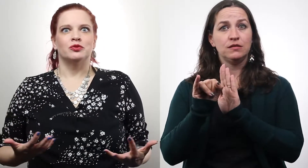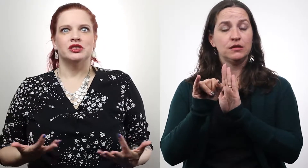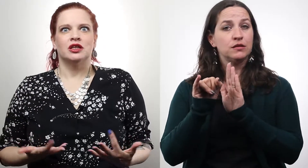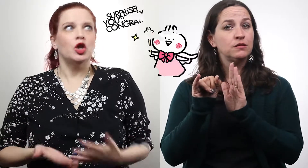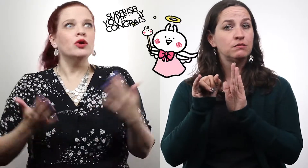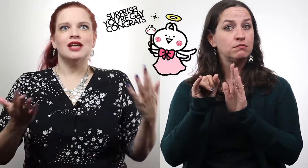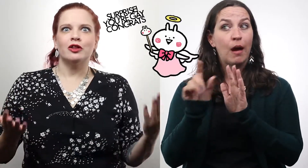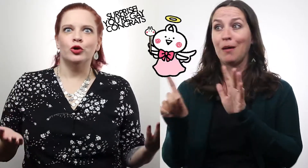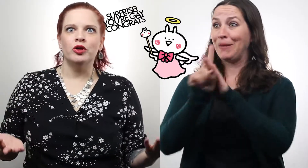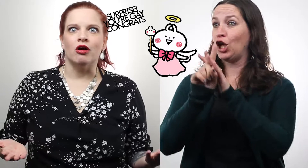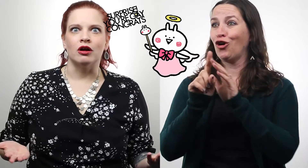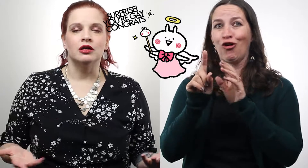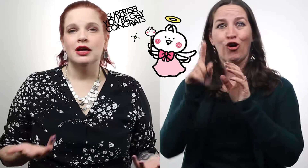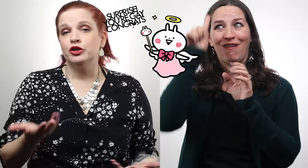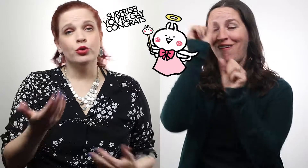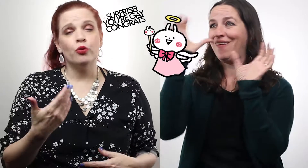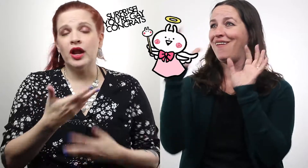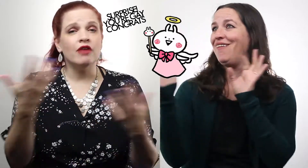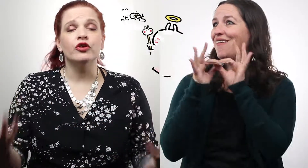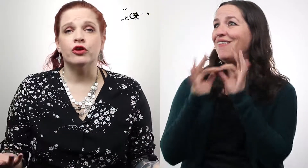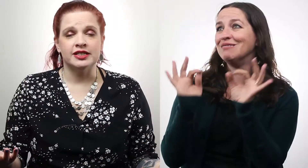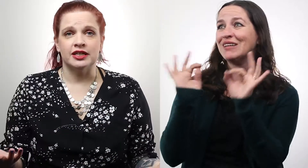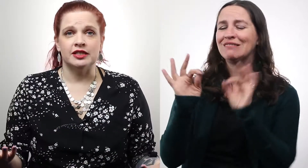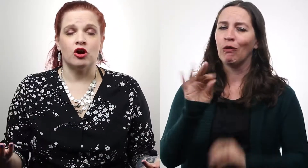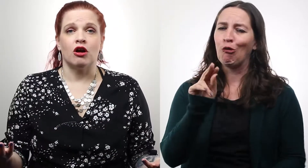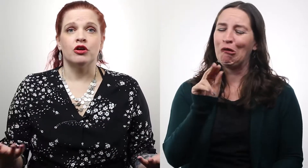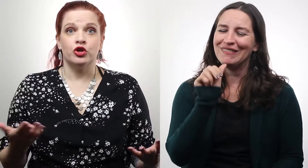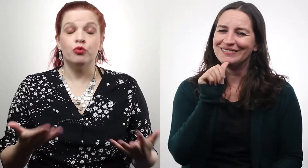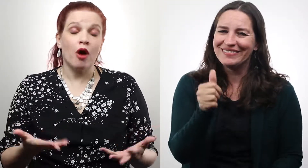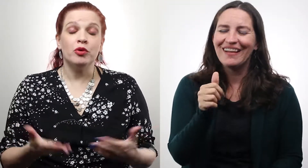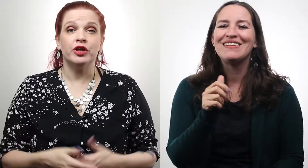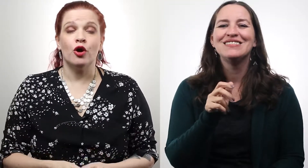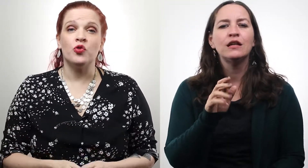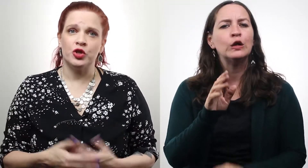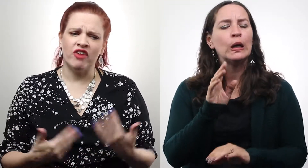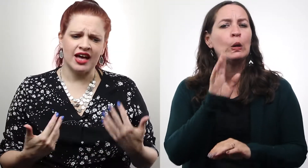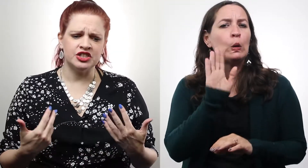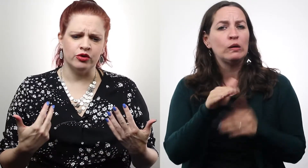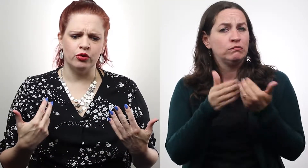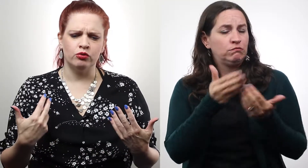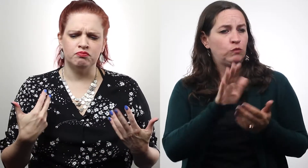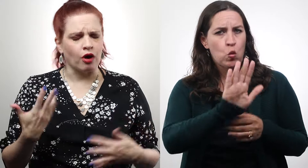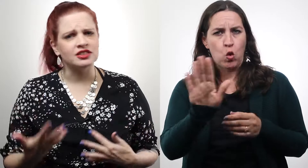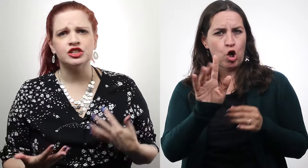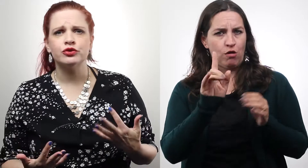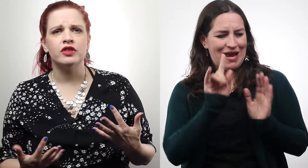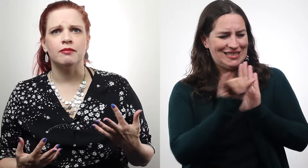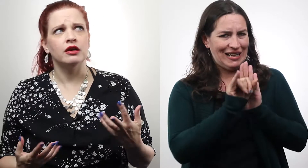and we suddenly know exactly who we are. You, whatever your identities are, you probably know that you've had to process through them and